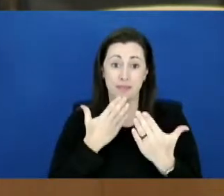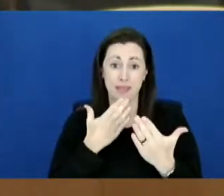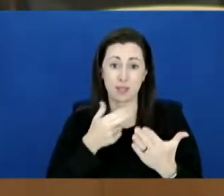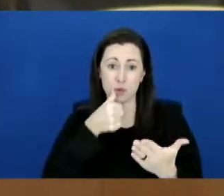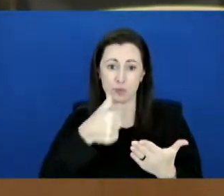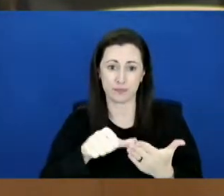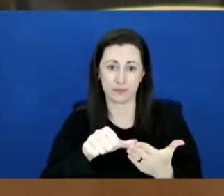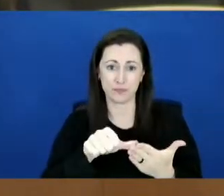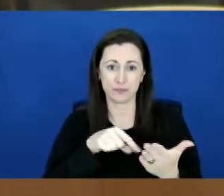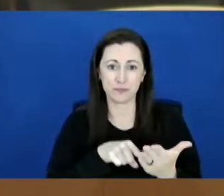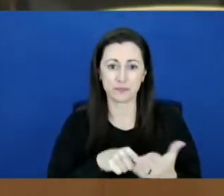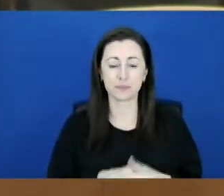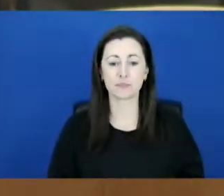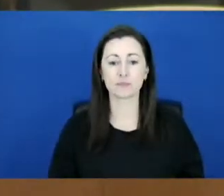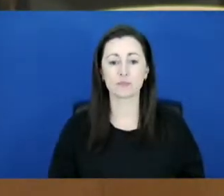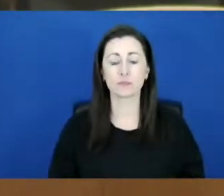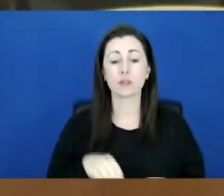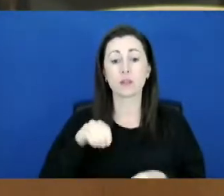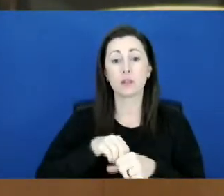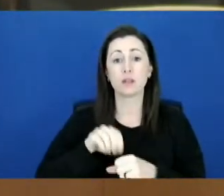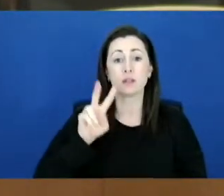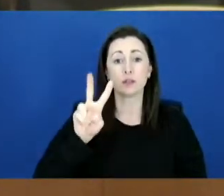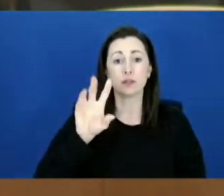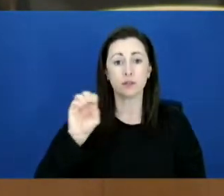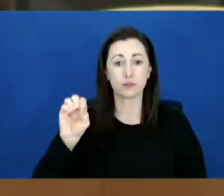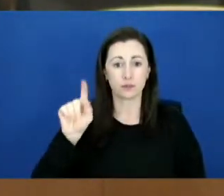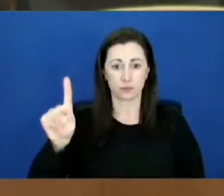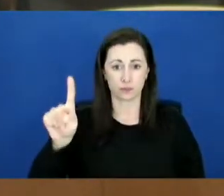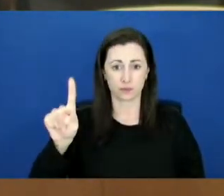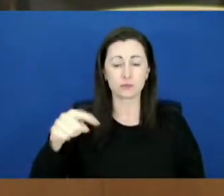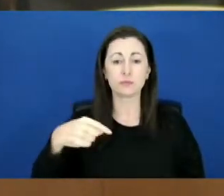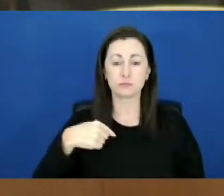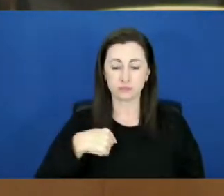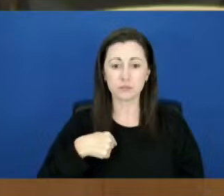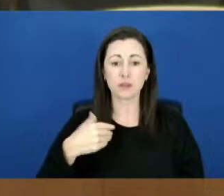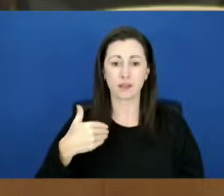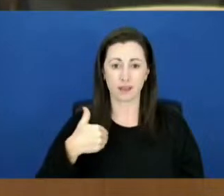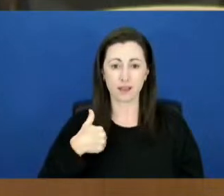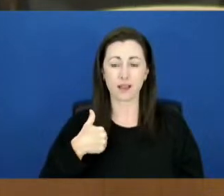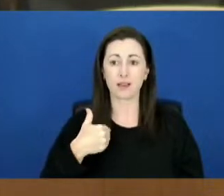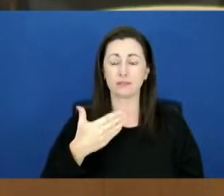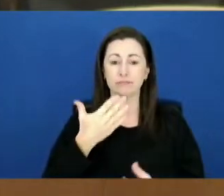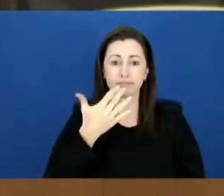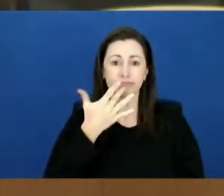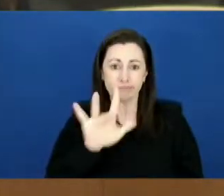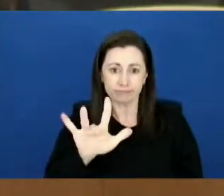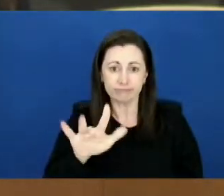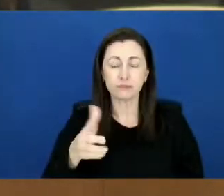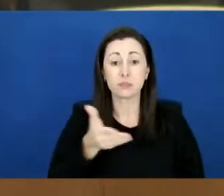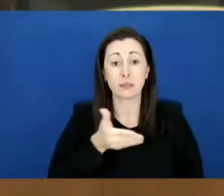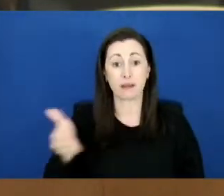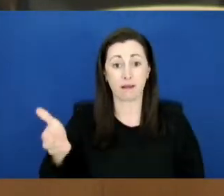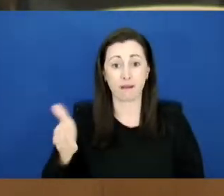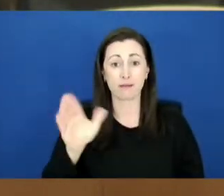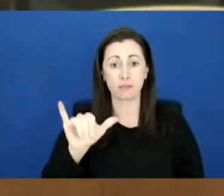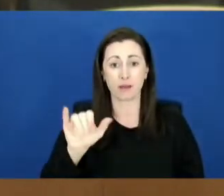PUBLIC HEALTH EMPLOYEE, WITH A